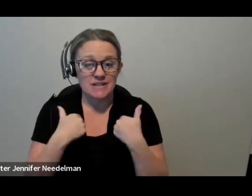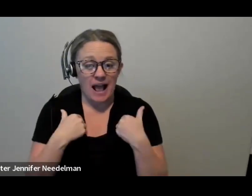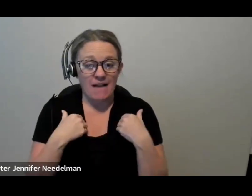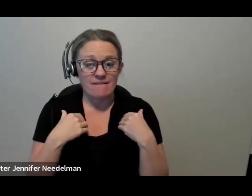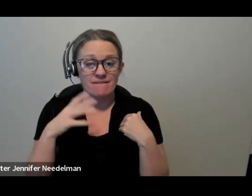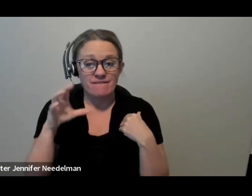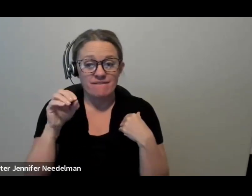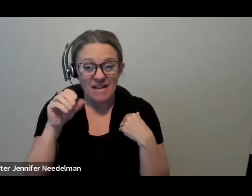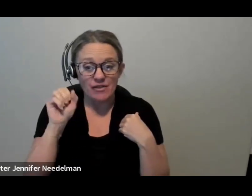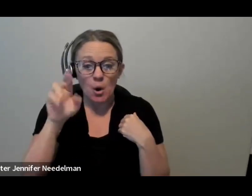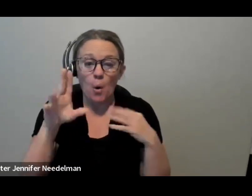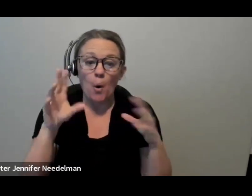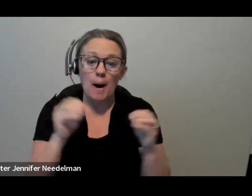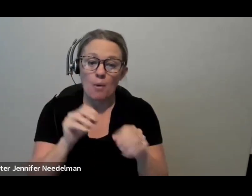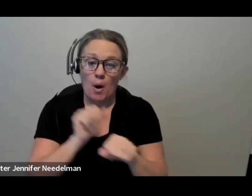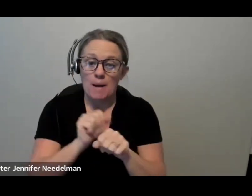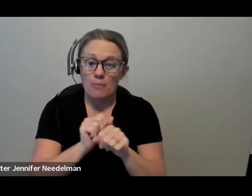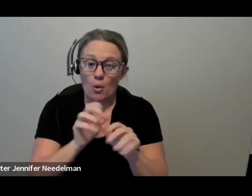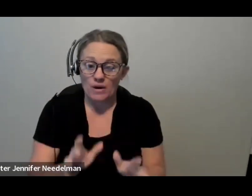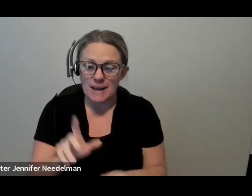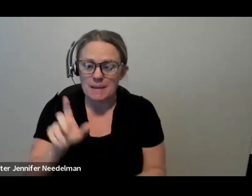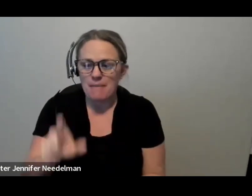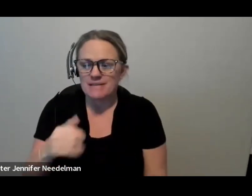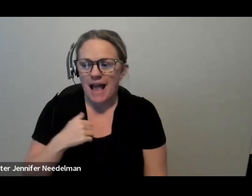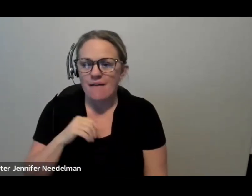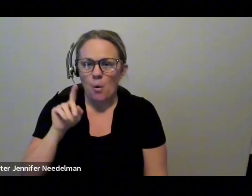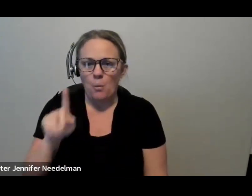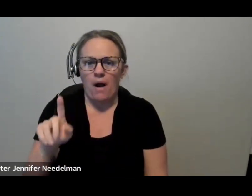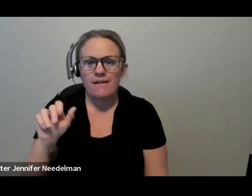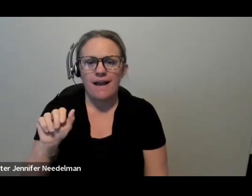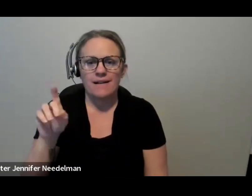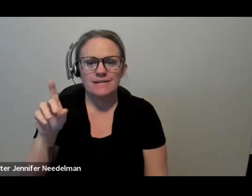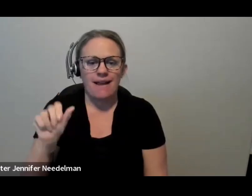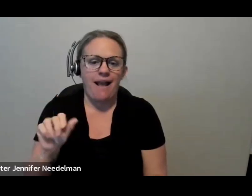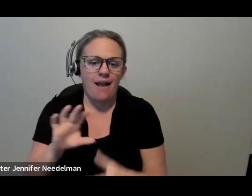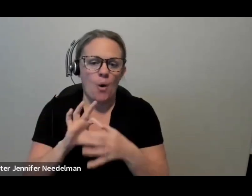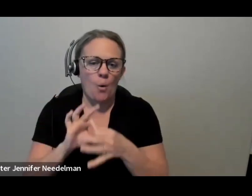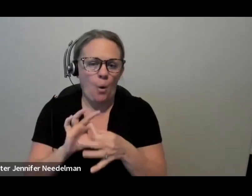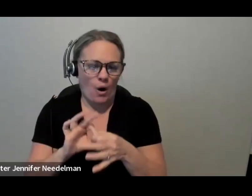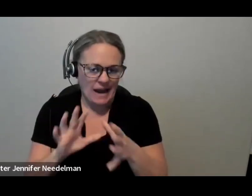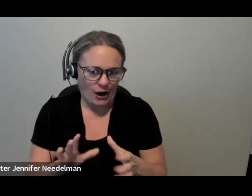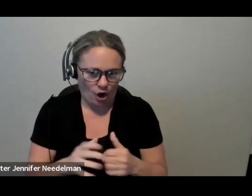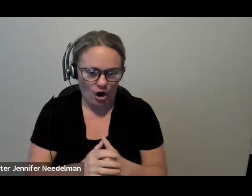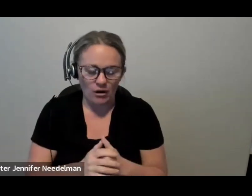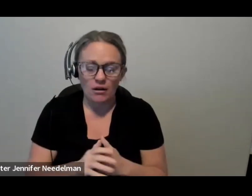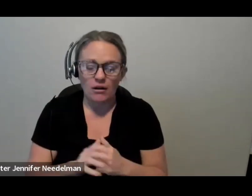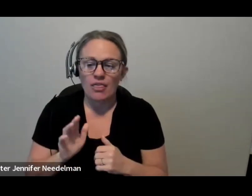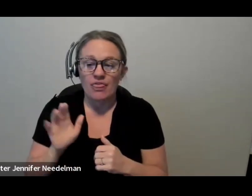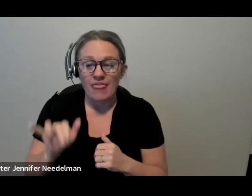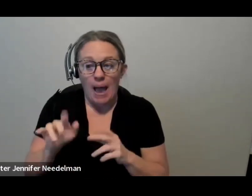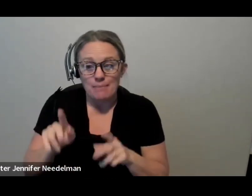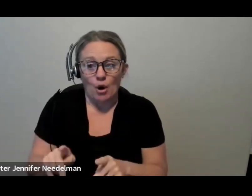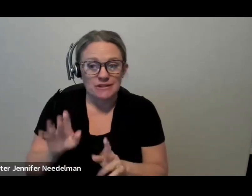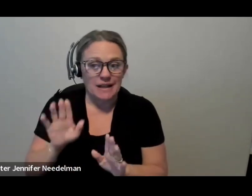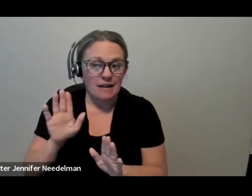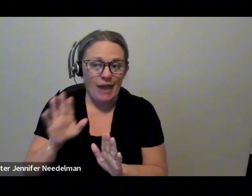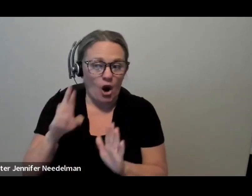to have at least one ADA coordinator. And so that person, their role is to make sure that the department